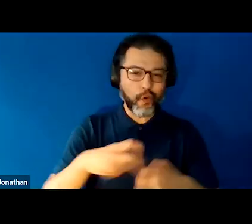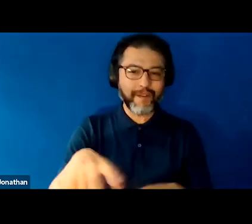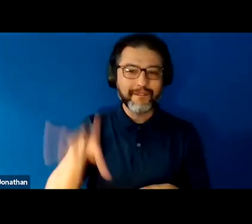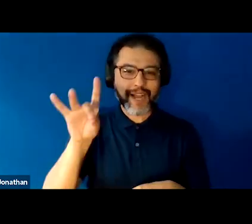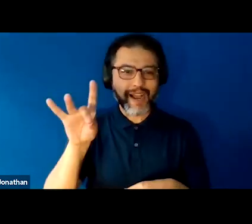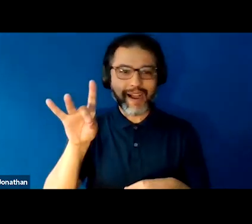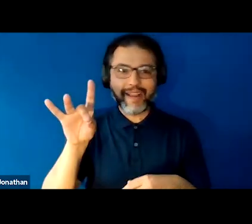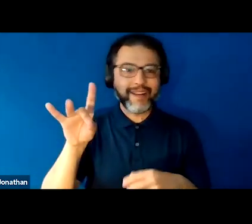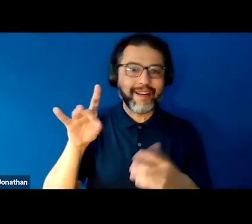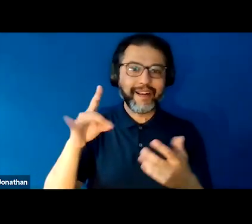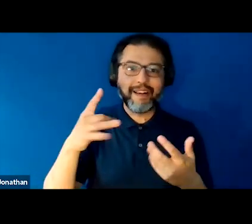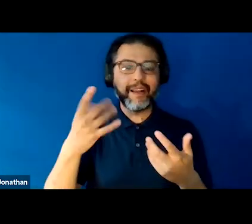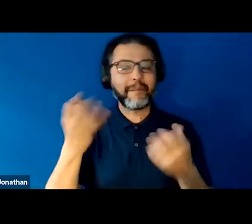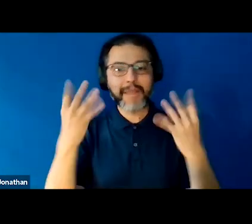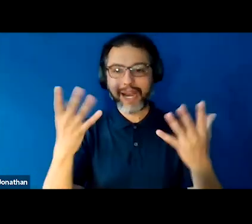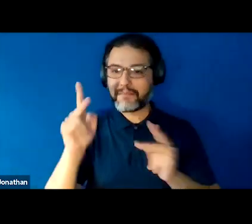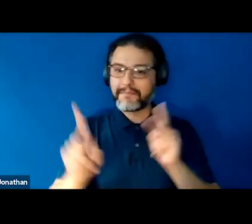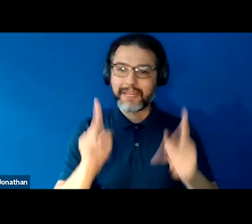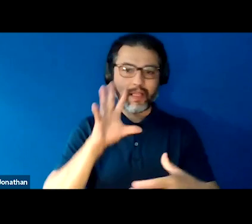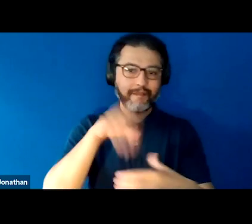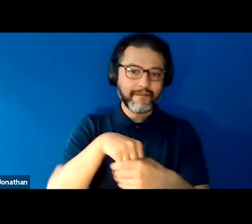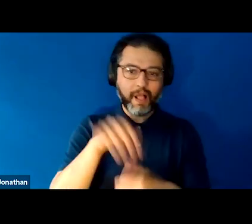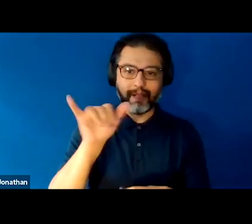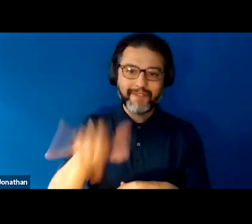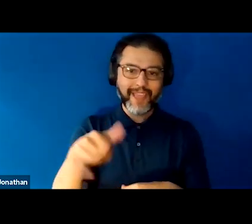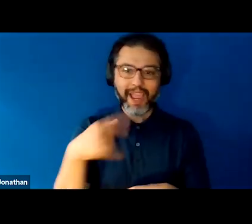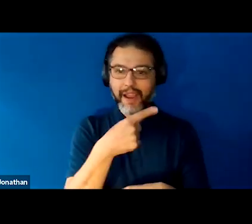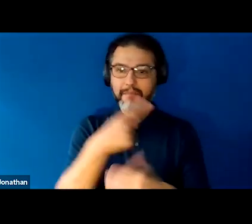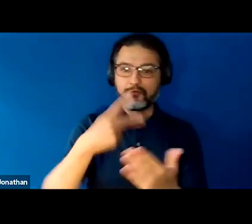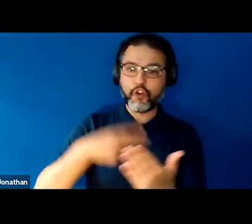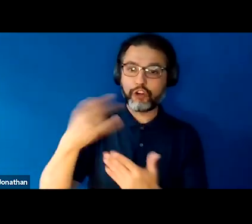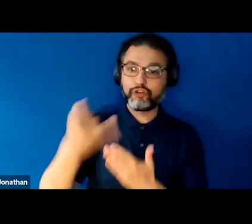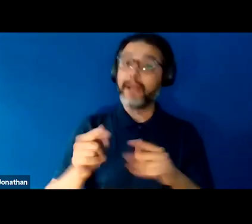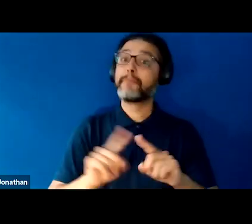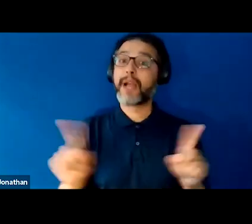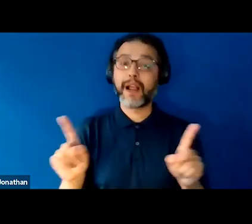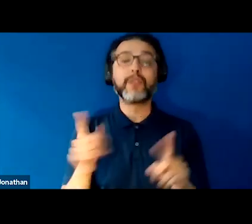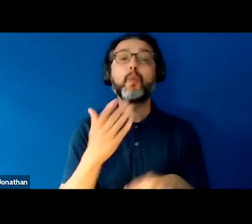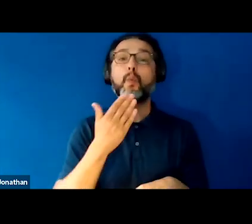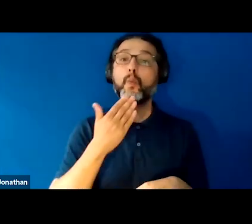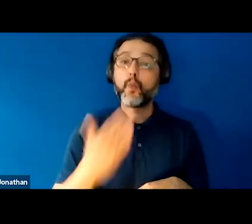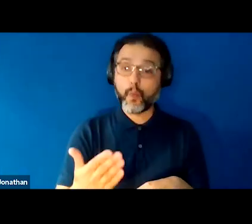But, it's an amazingly good document that’s well-read and well-researched, and it has